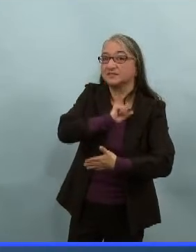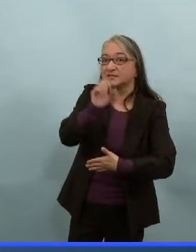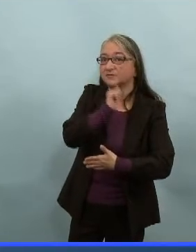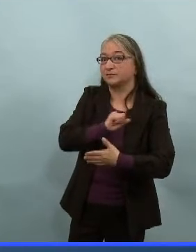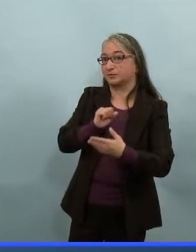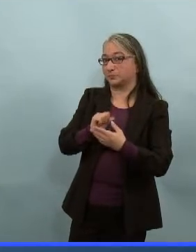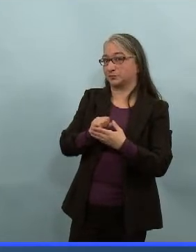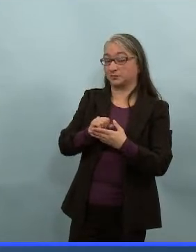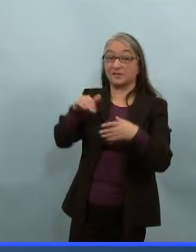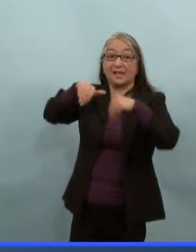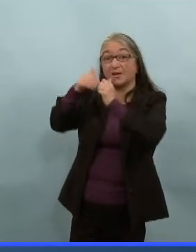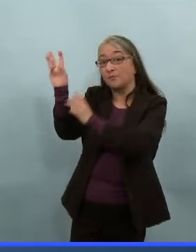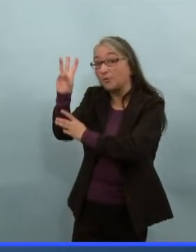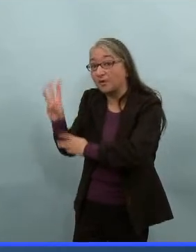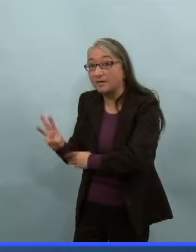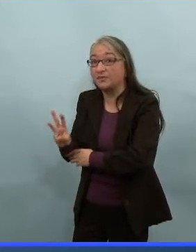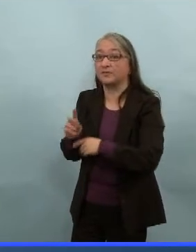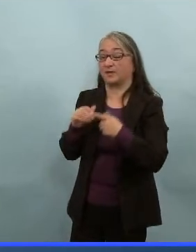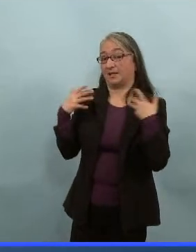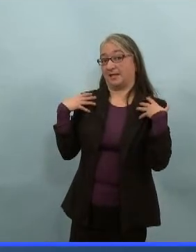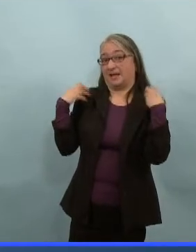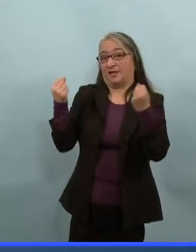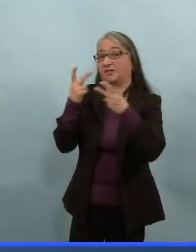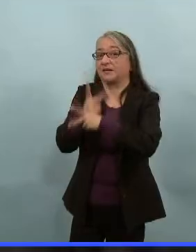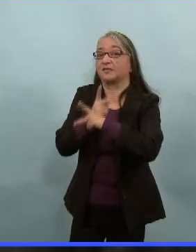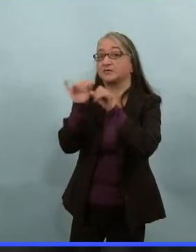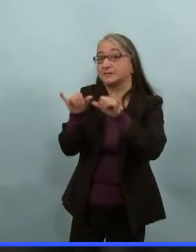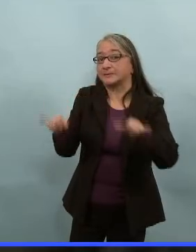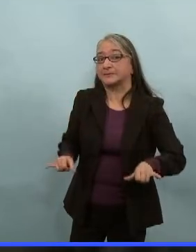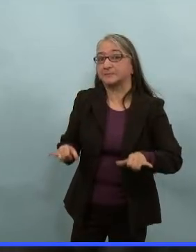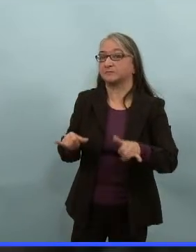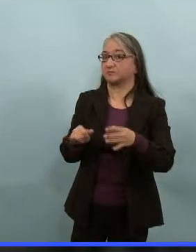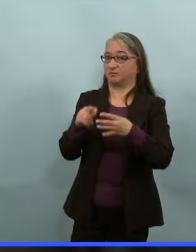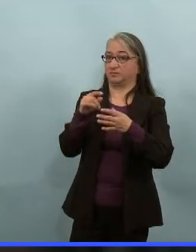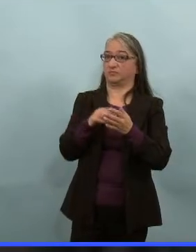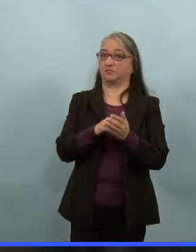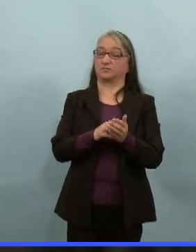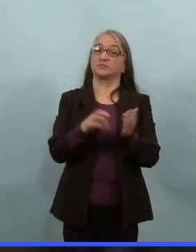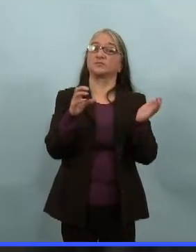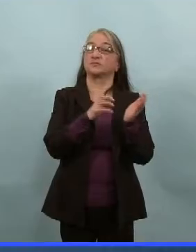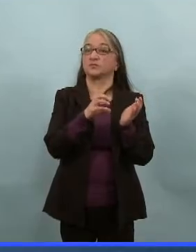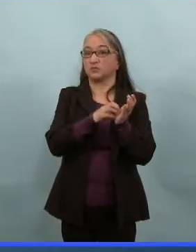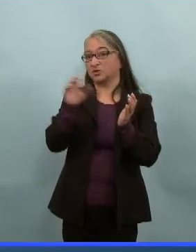i'm just going to let dr reimer uh add into what i said for the last question yeah i was actually um